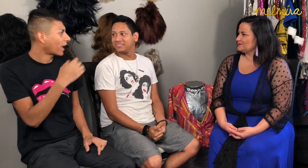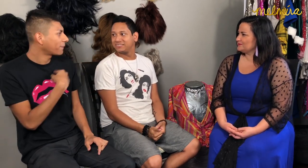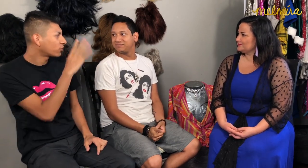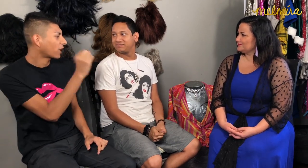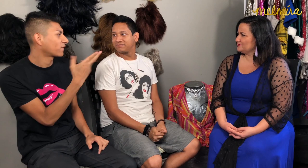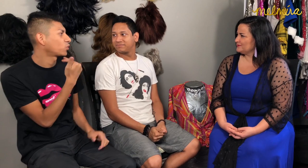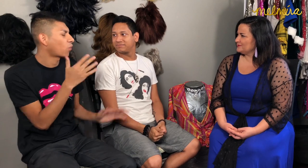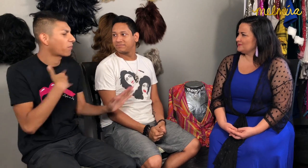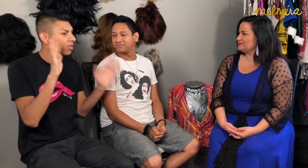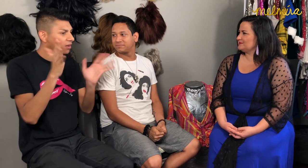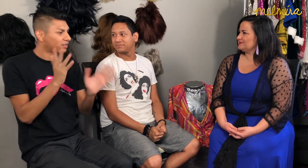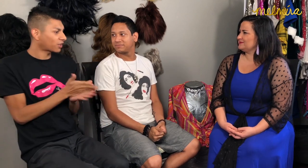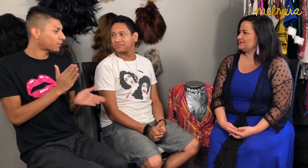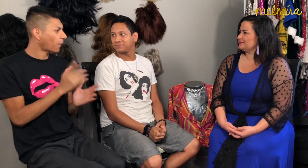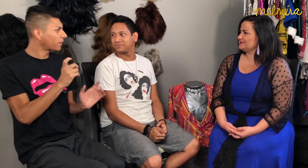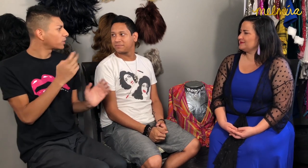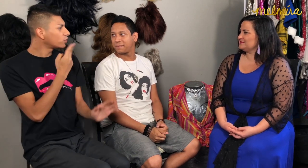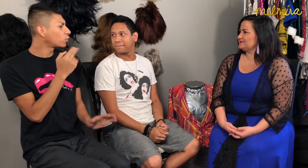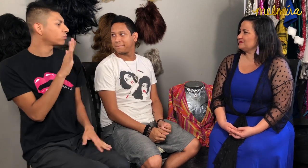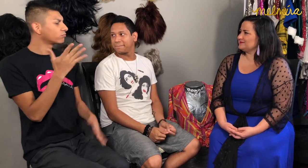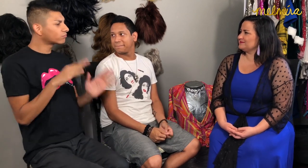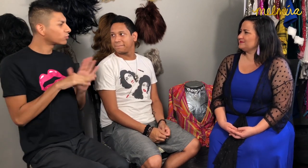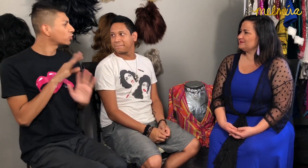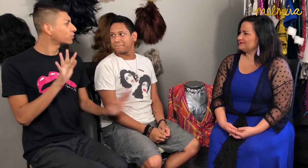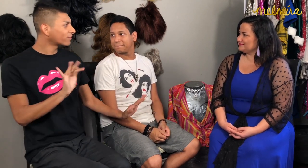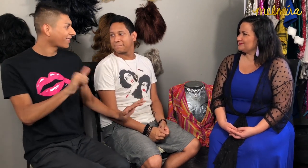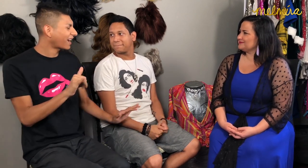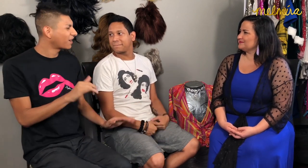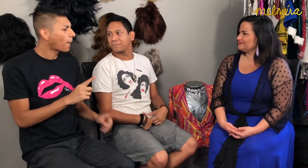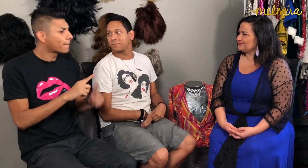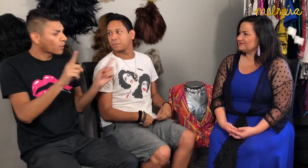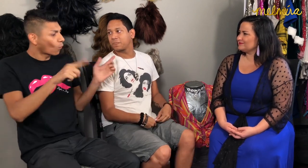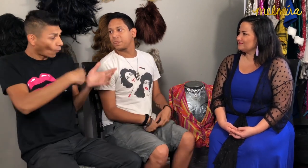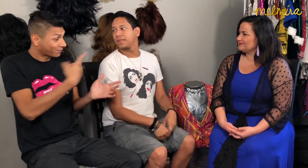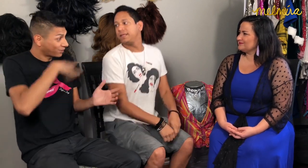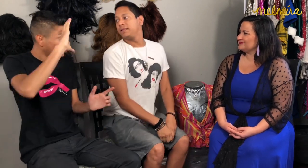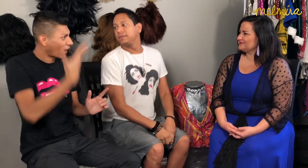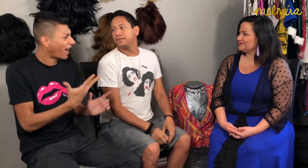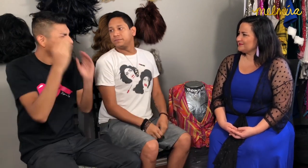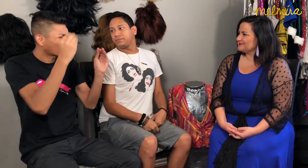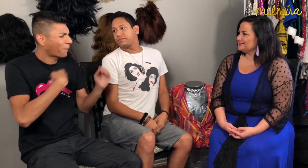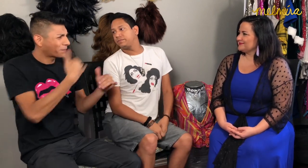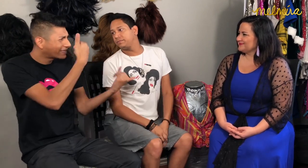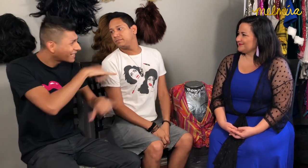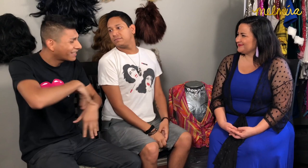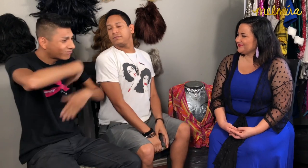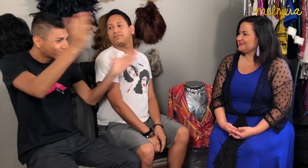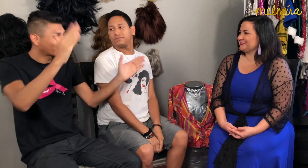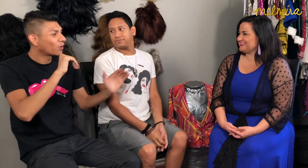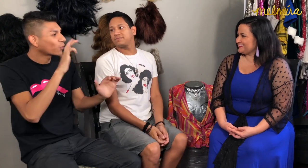attractive or cute so I'll be like, stop, stop, stop just act mature. But once I got into drag, it taught me to open up and not to